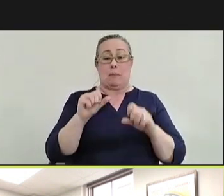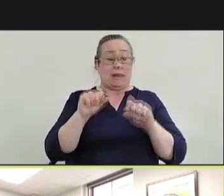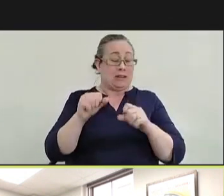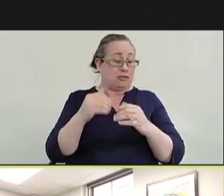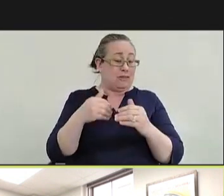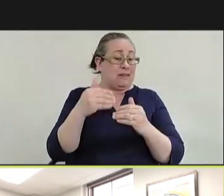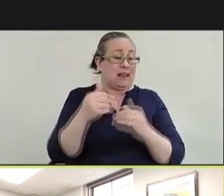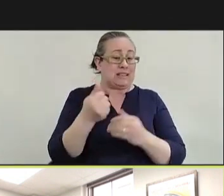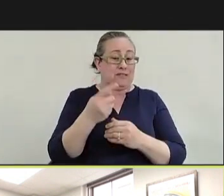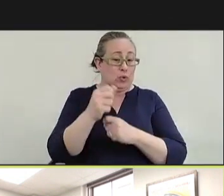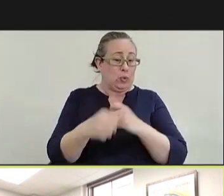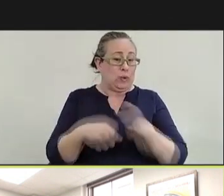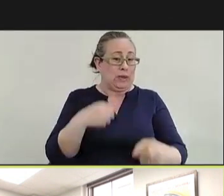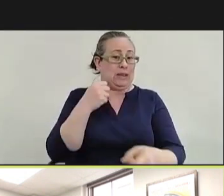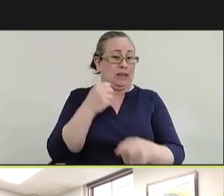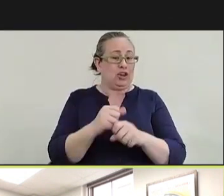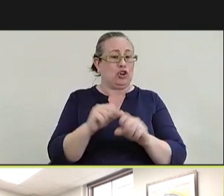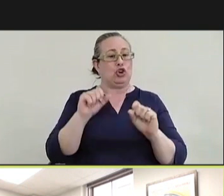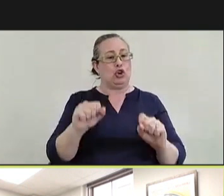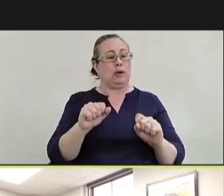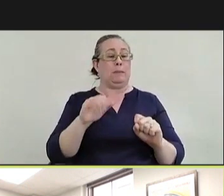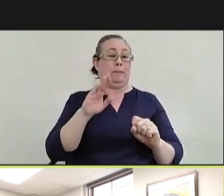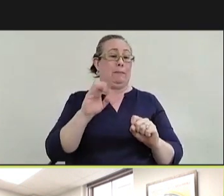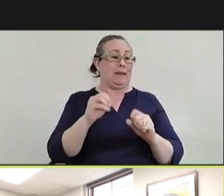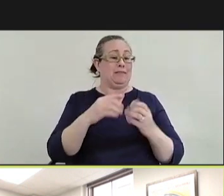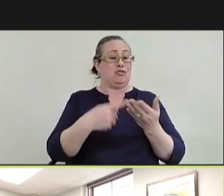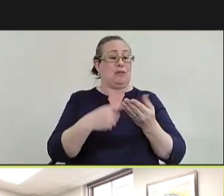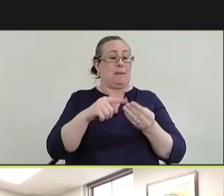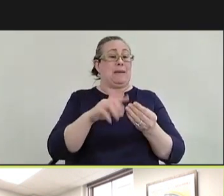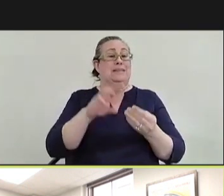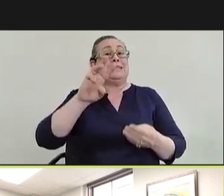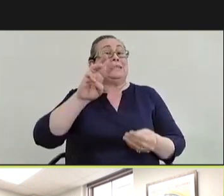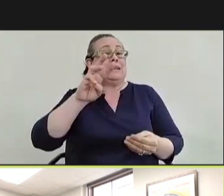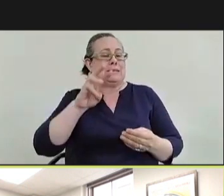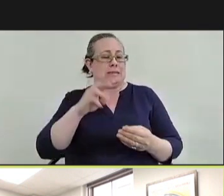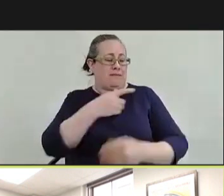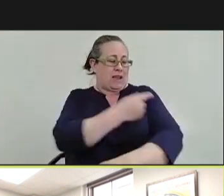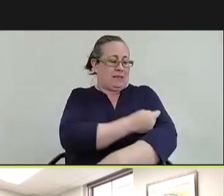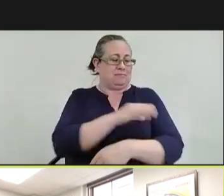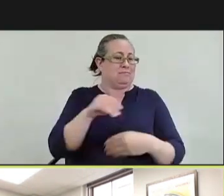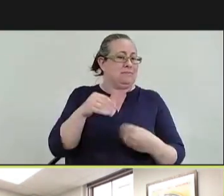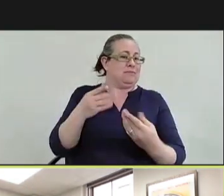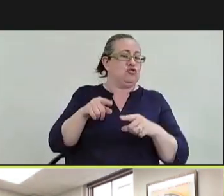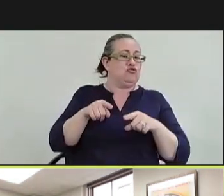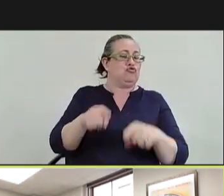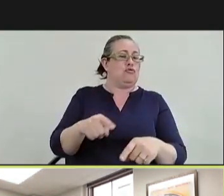we could be talking about six vaccines to be given during pregnancy and other people have mentioned